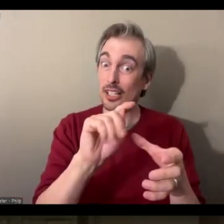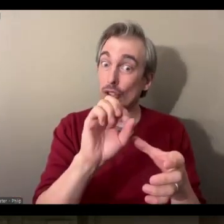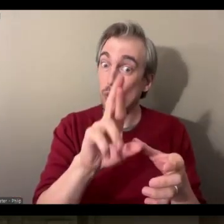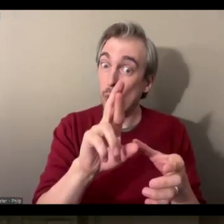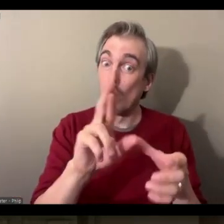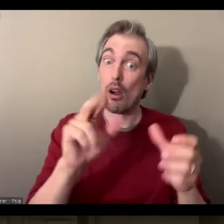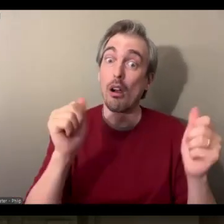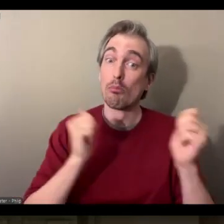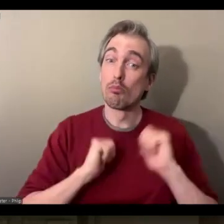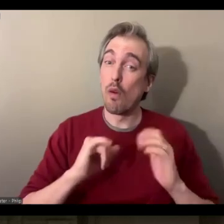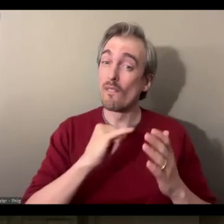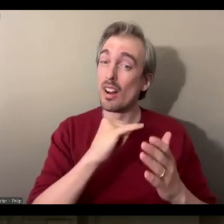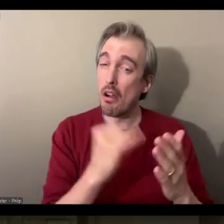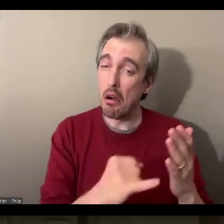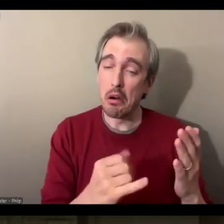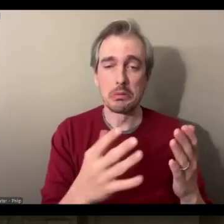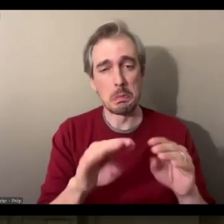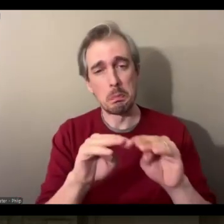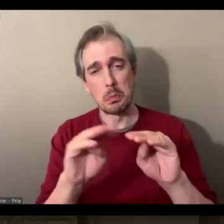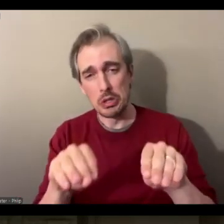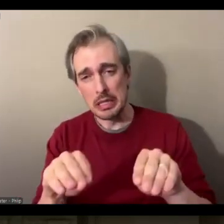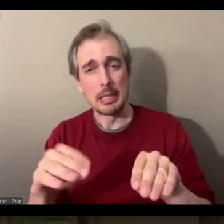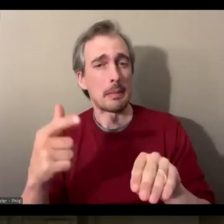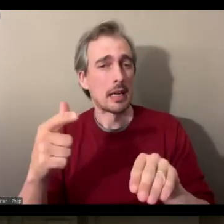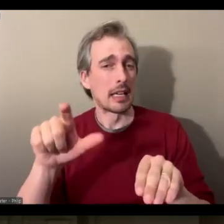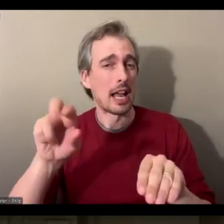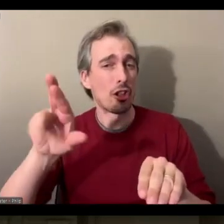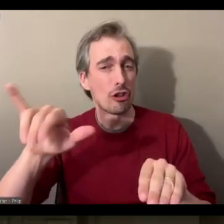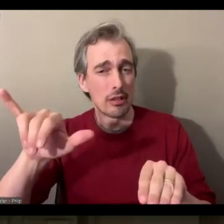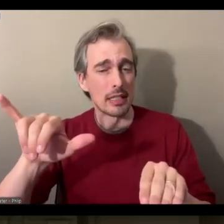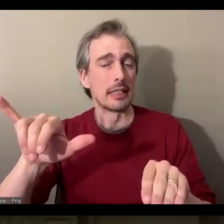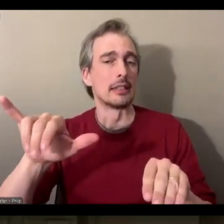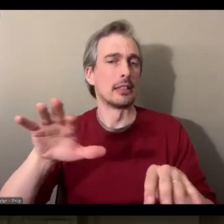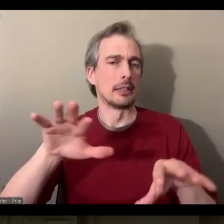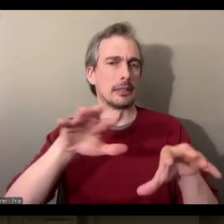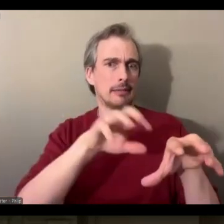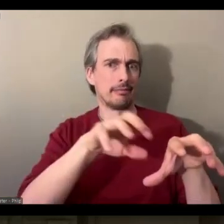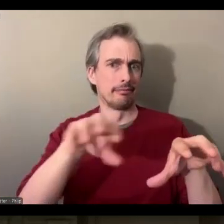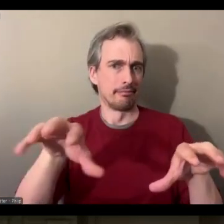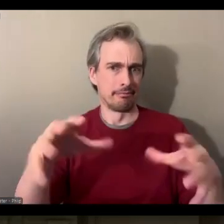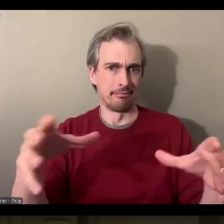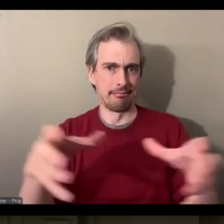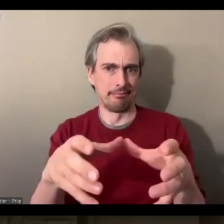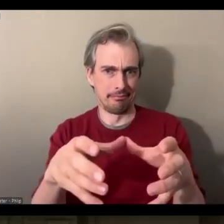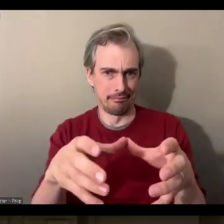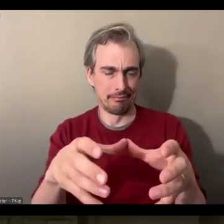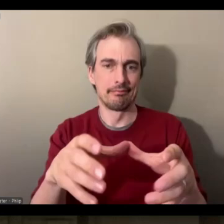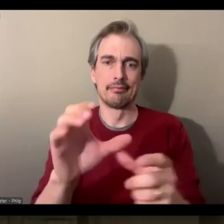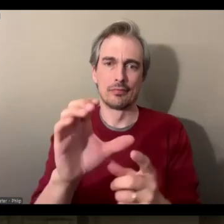and we get to think about these things. And I mention this specifically because Vlado brought up